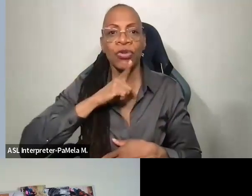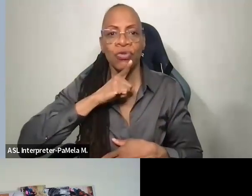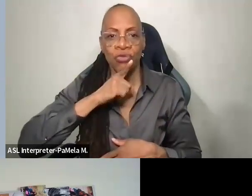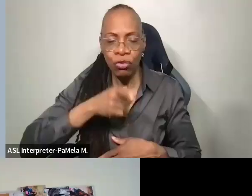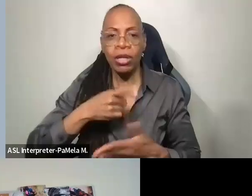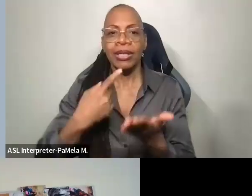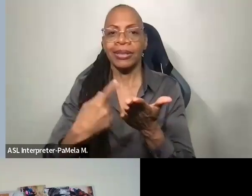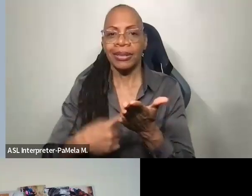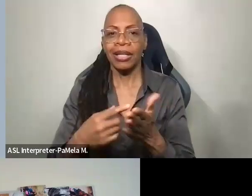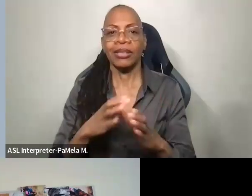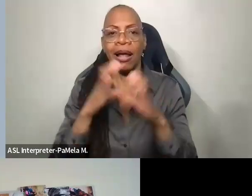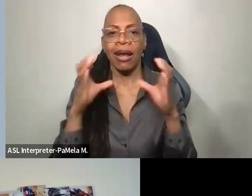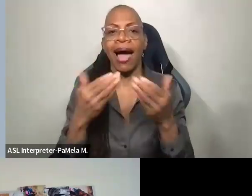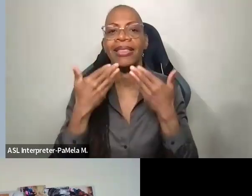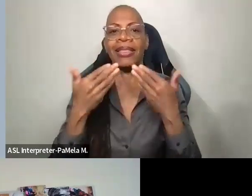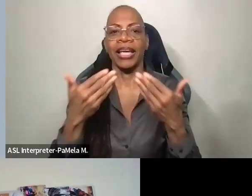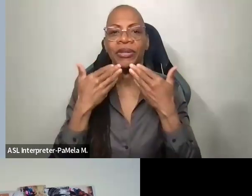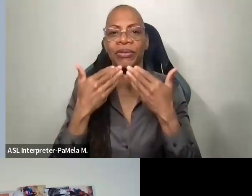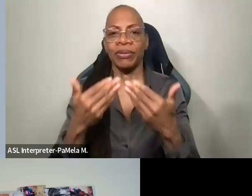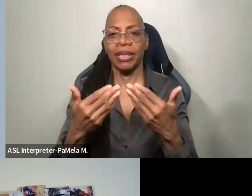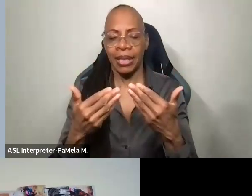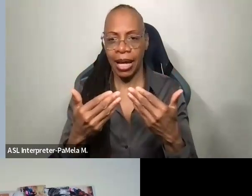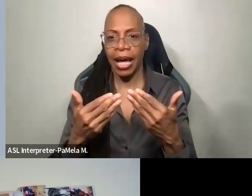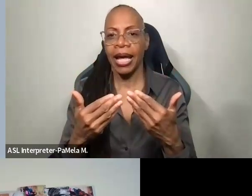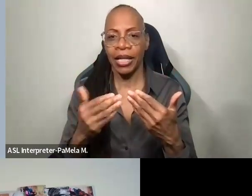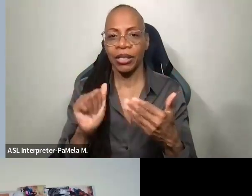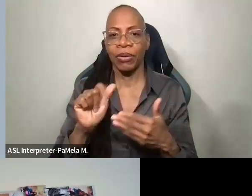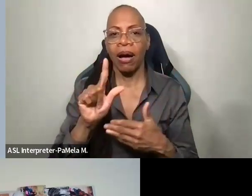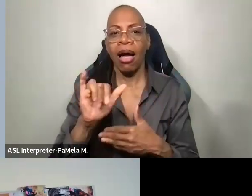Thank you so much, Alissa, for your expertise. So helpful.